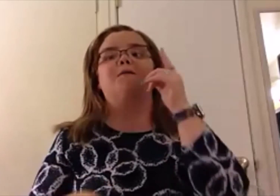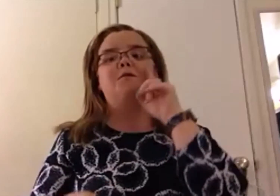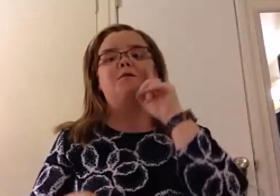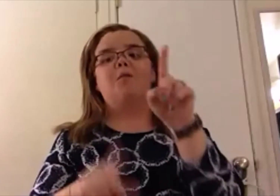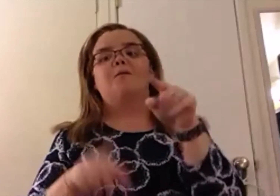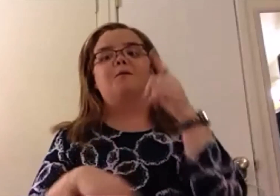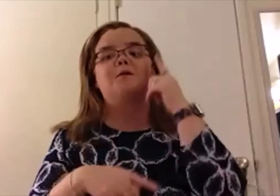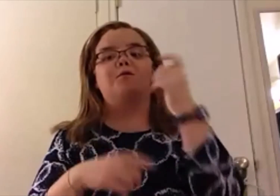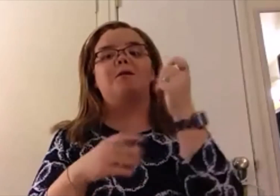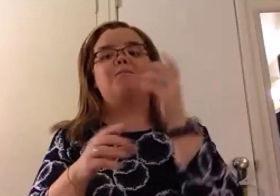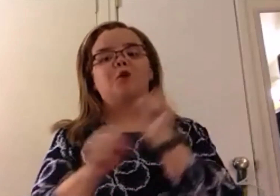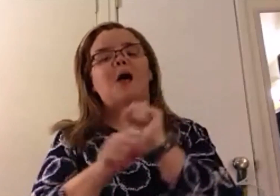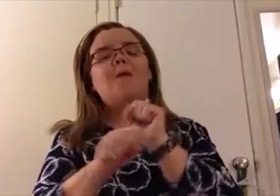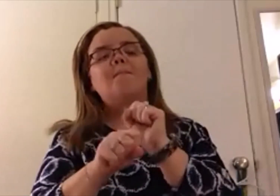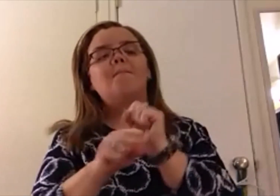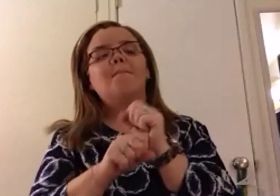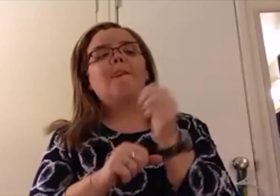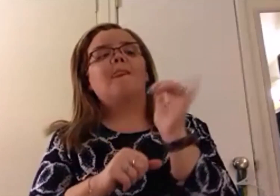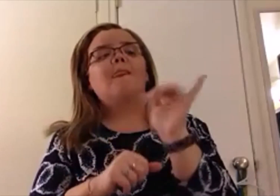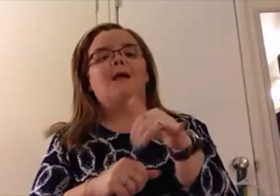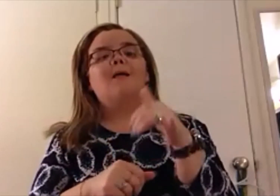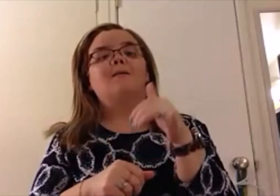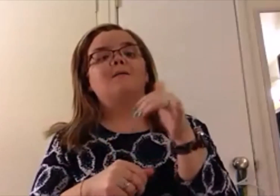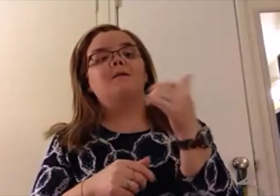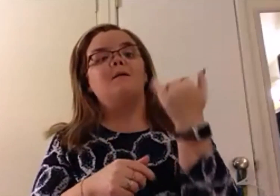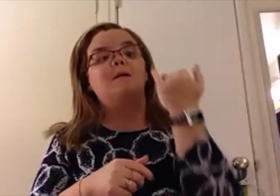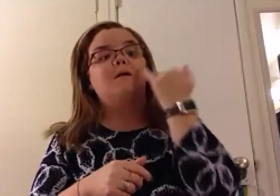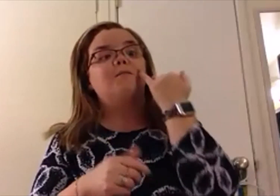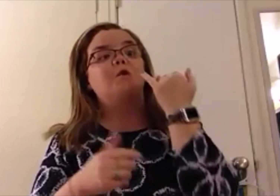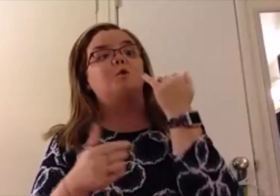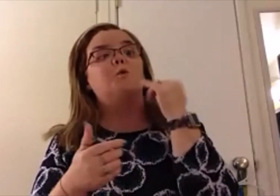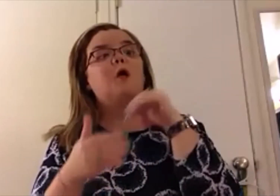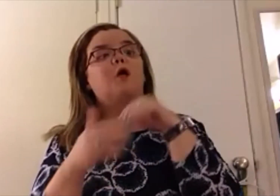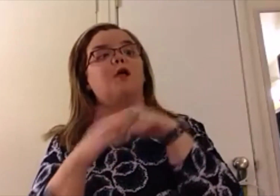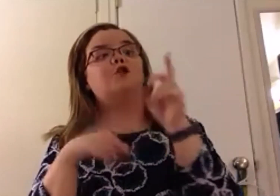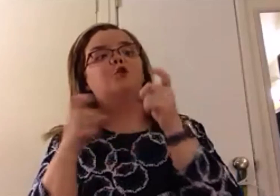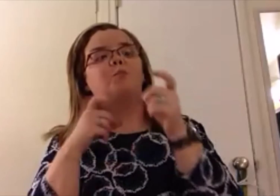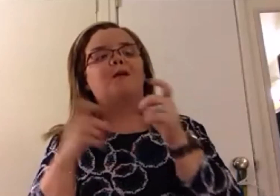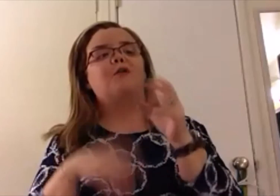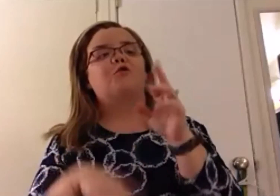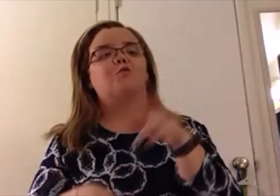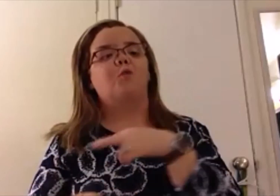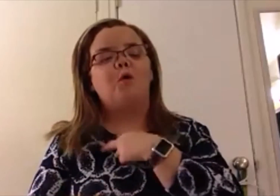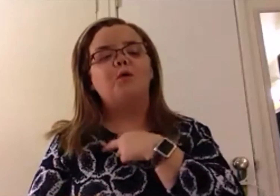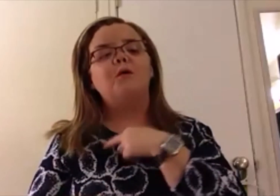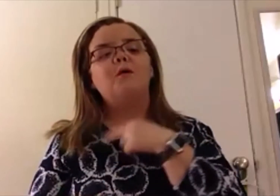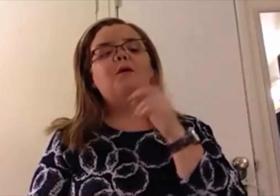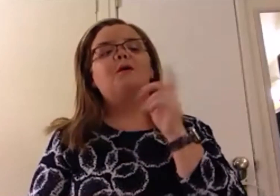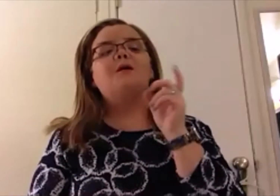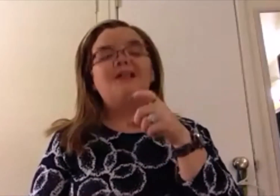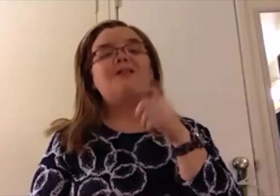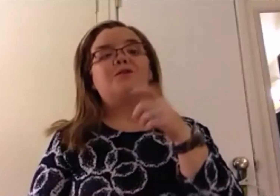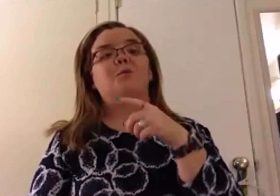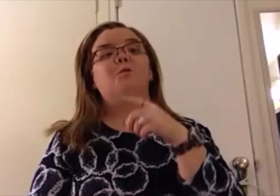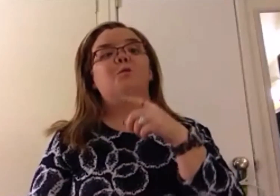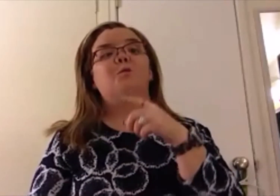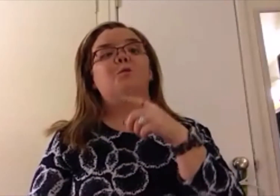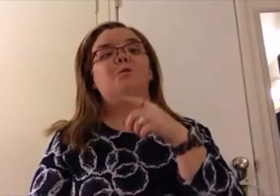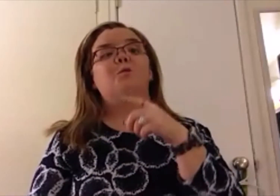you're going for your dream job that if you are in a supervisor role you need to you need